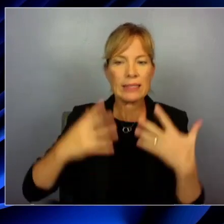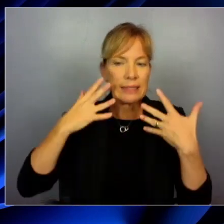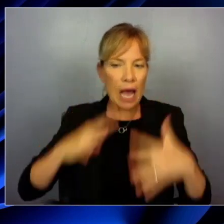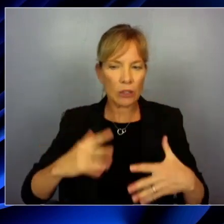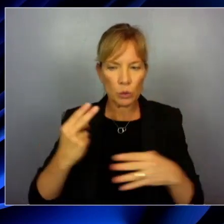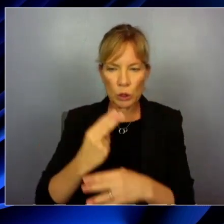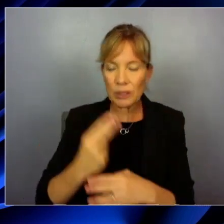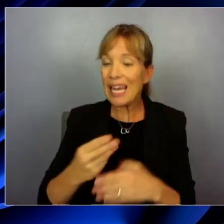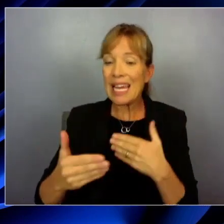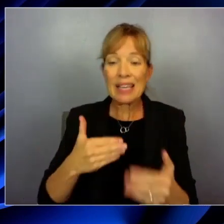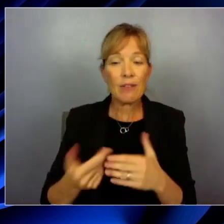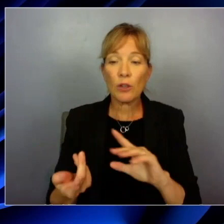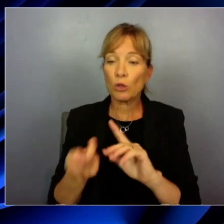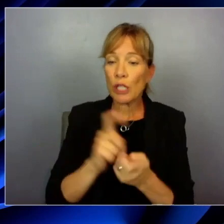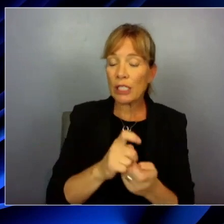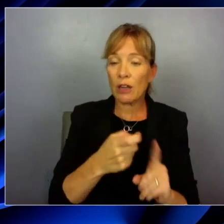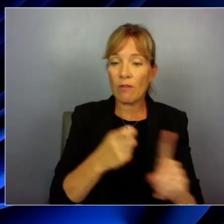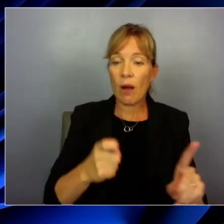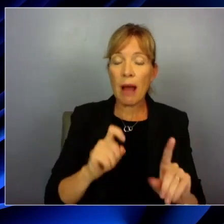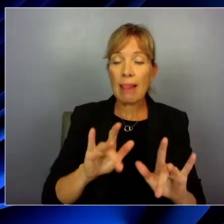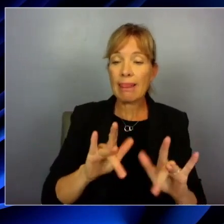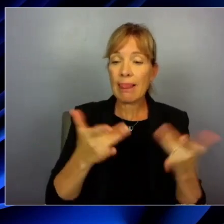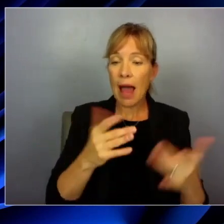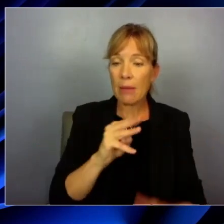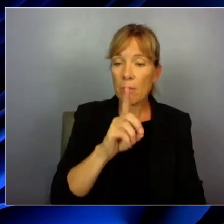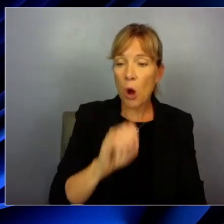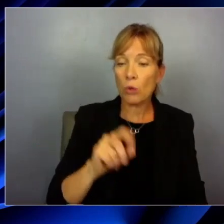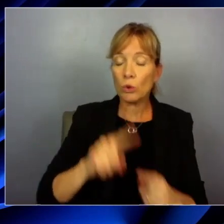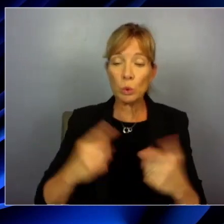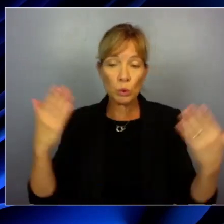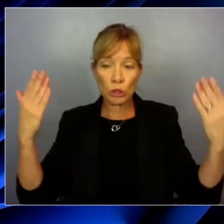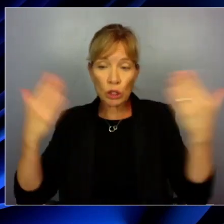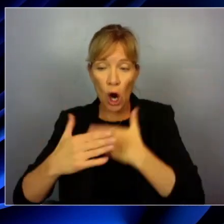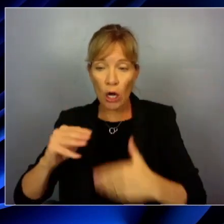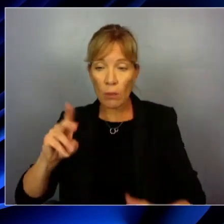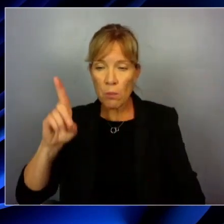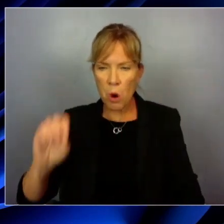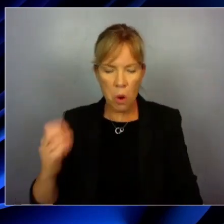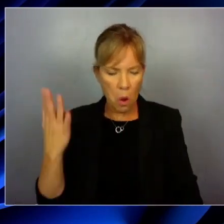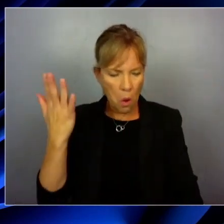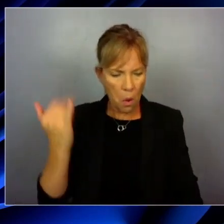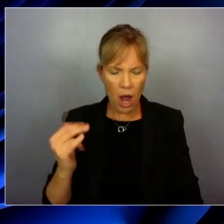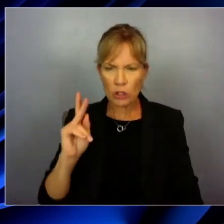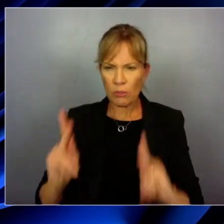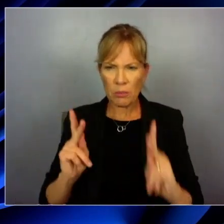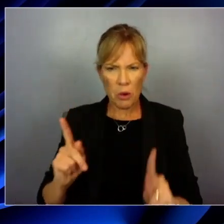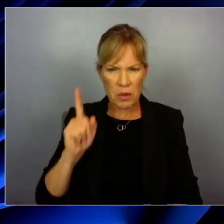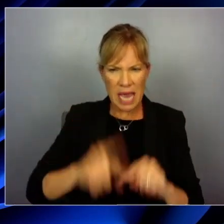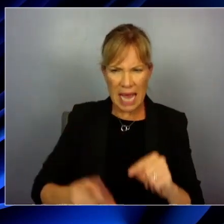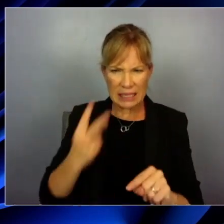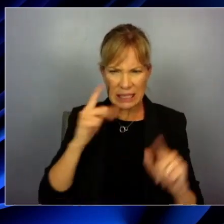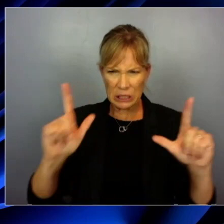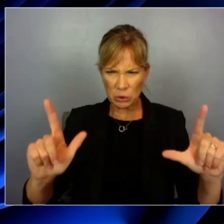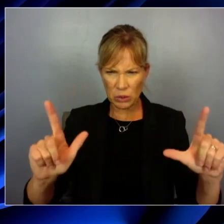from light mode to dark mode, well, why should people who can't see the screen be restricted to not